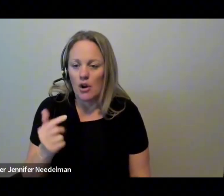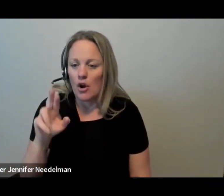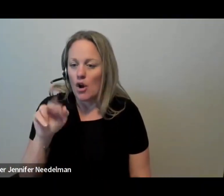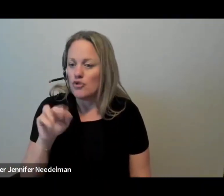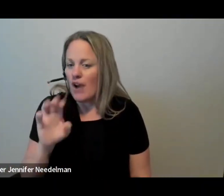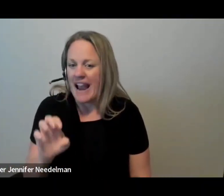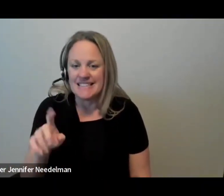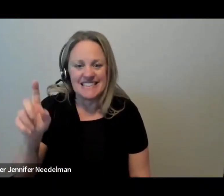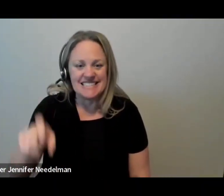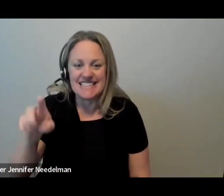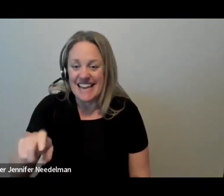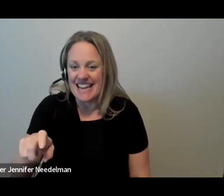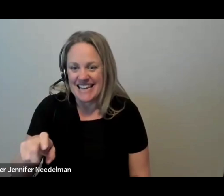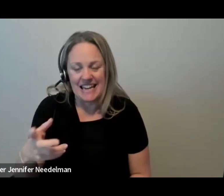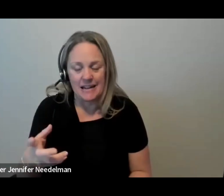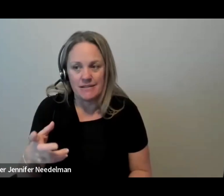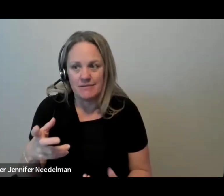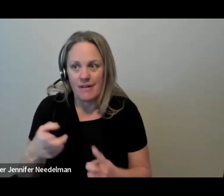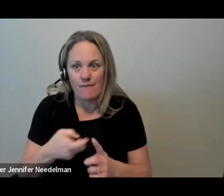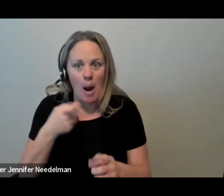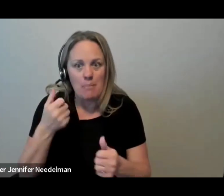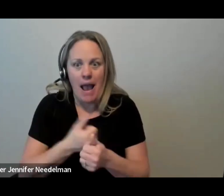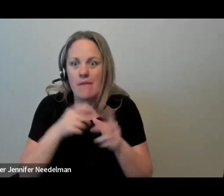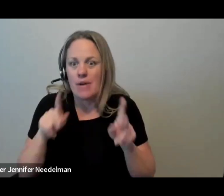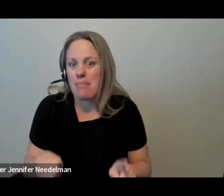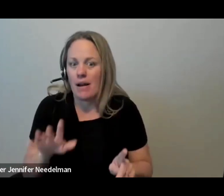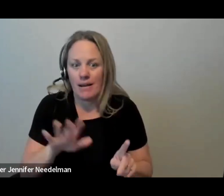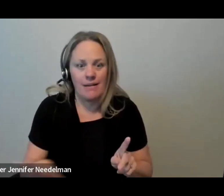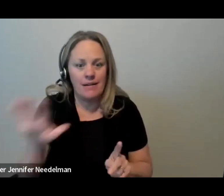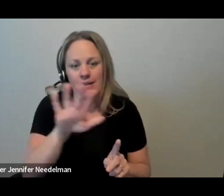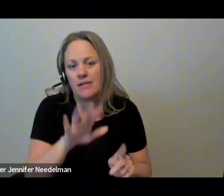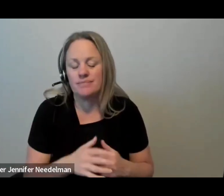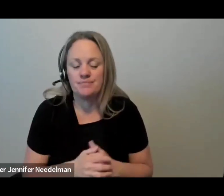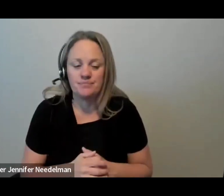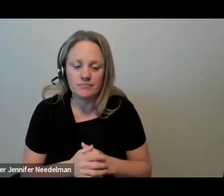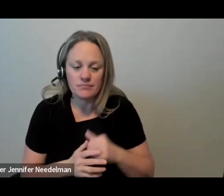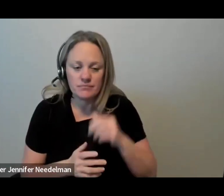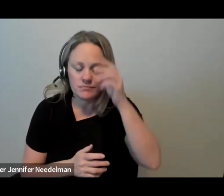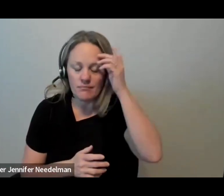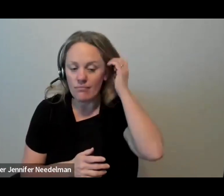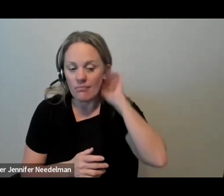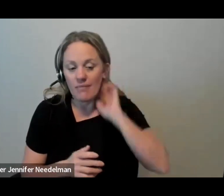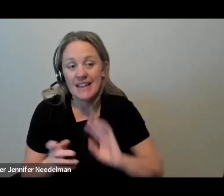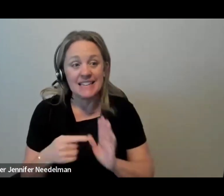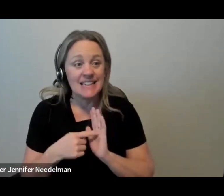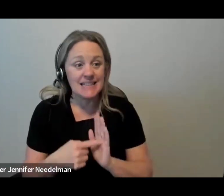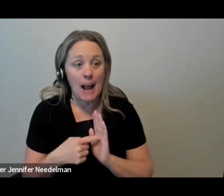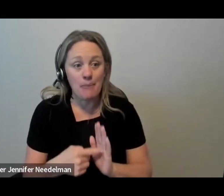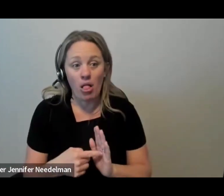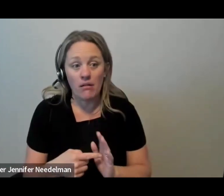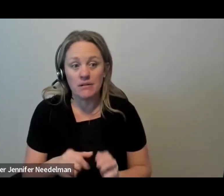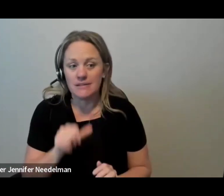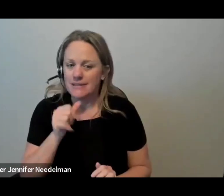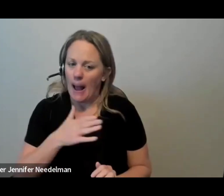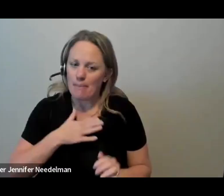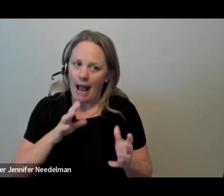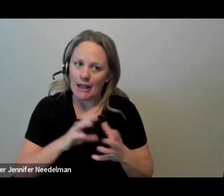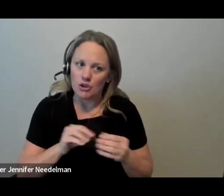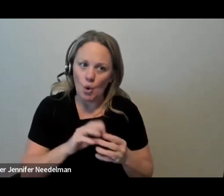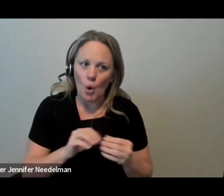and you know, I, I'm I, I'll give an example, like that is not my story, so I won't name anybody names,